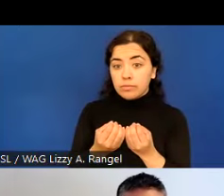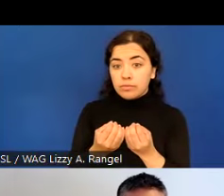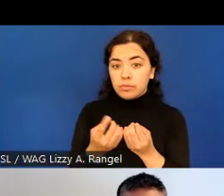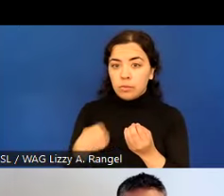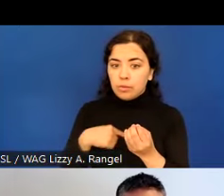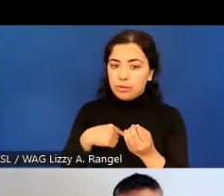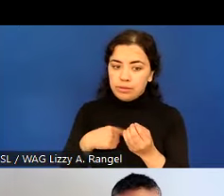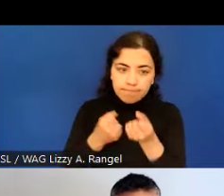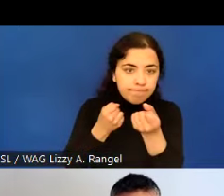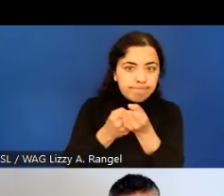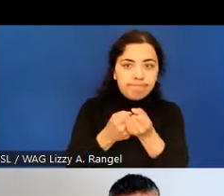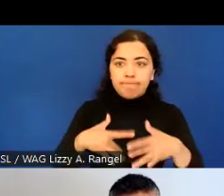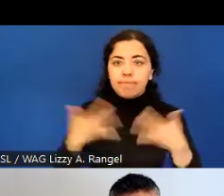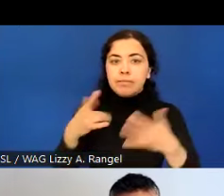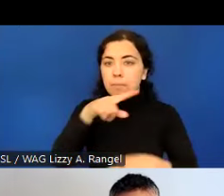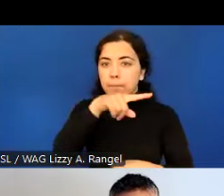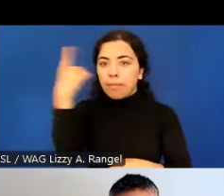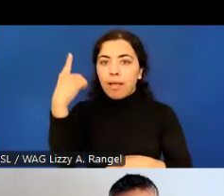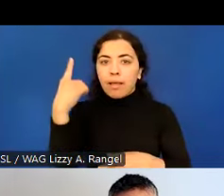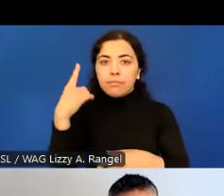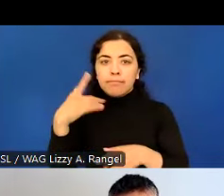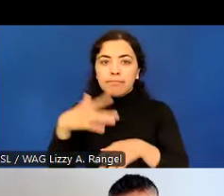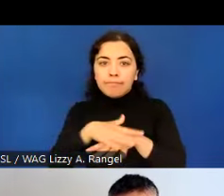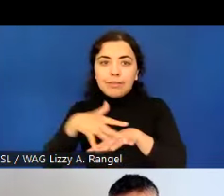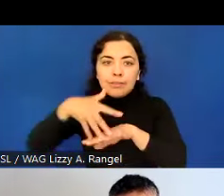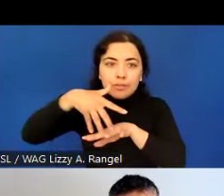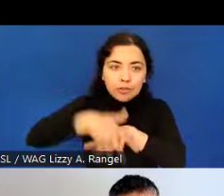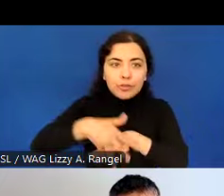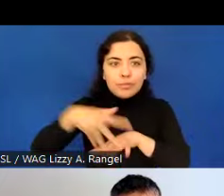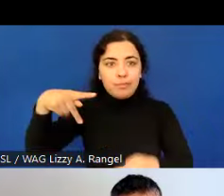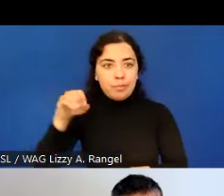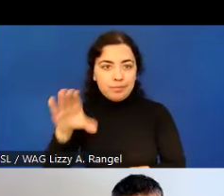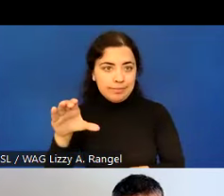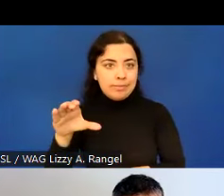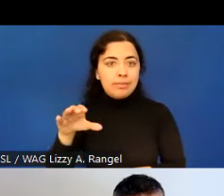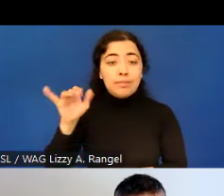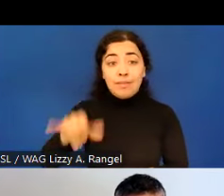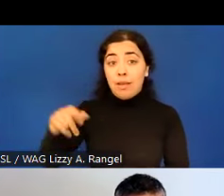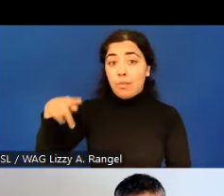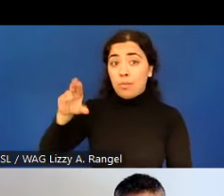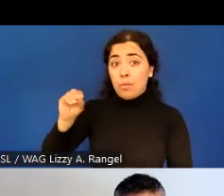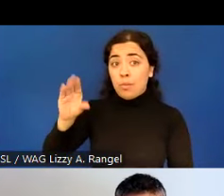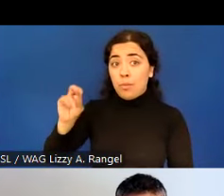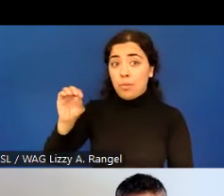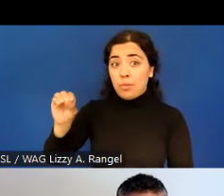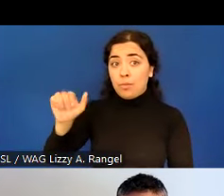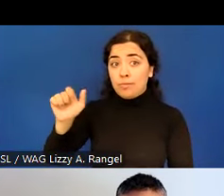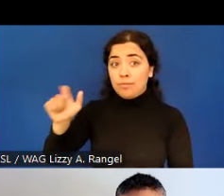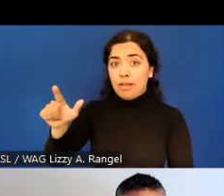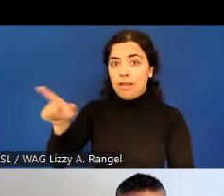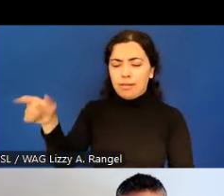by black indigenous and people of color, pro bono SAL is able to find us interpreters with